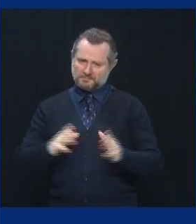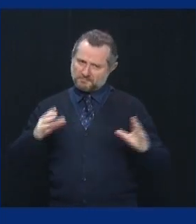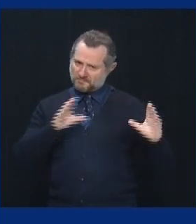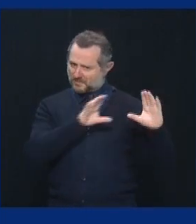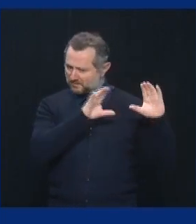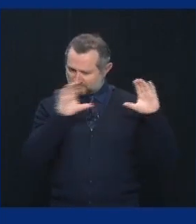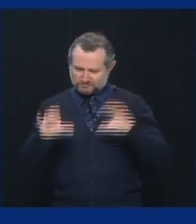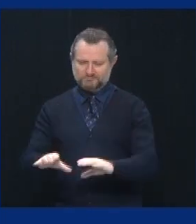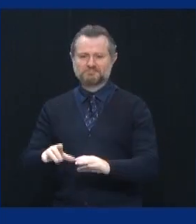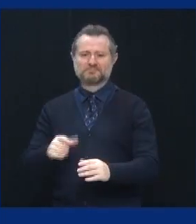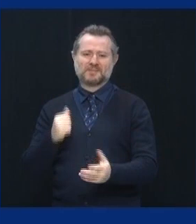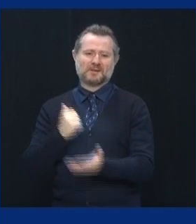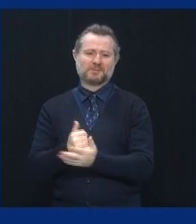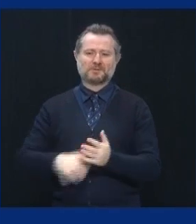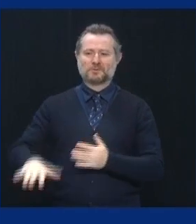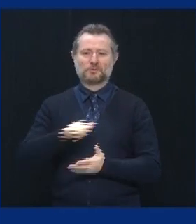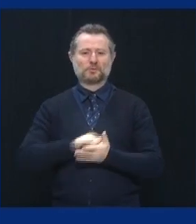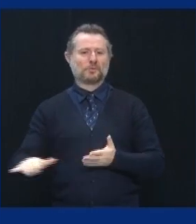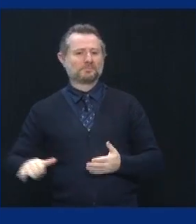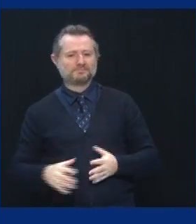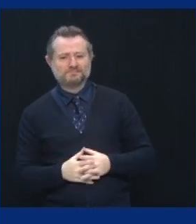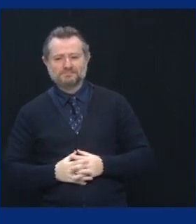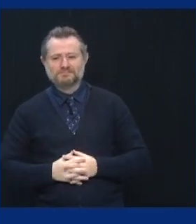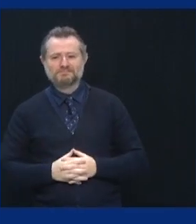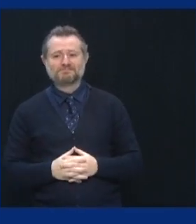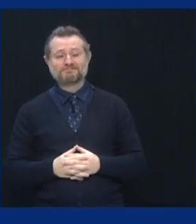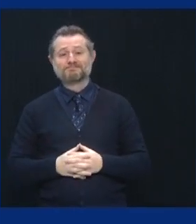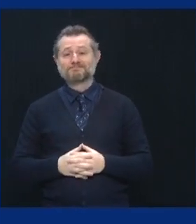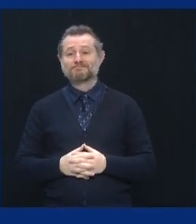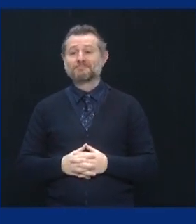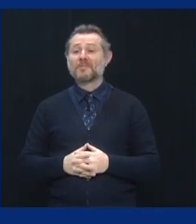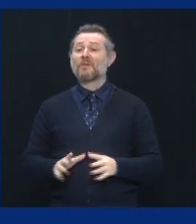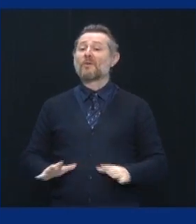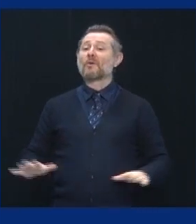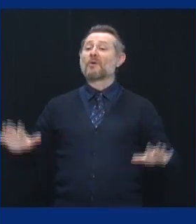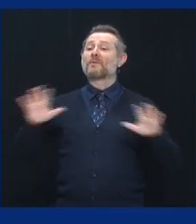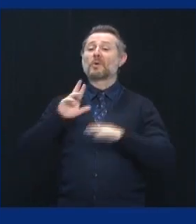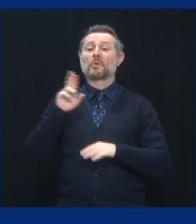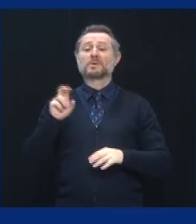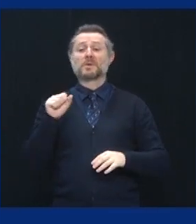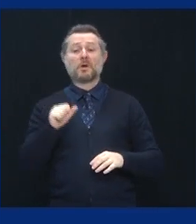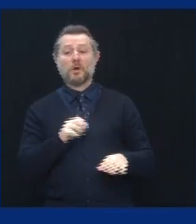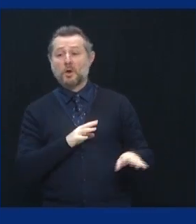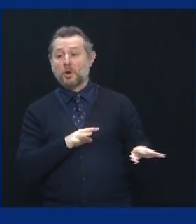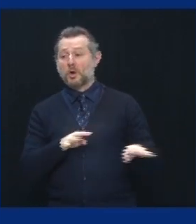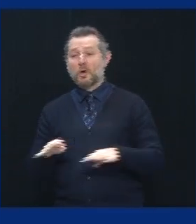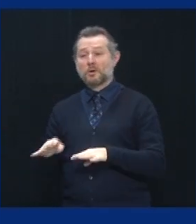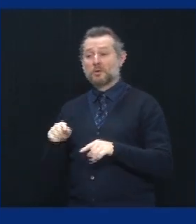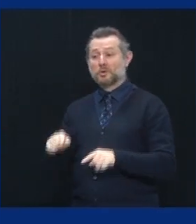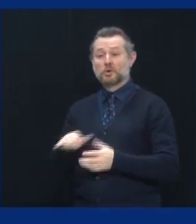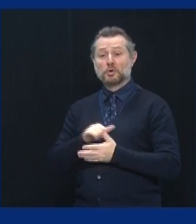FAIRNESS DICTATES THAT THIS NATION NOW RESPONDS TO US WITH